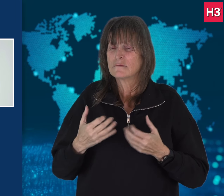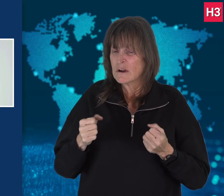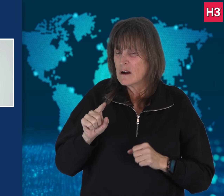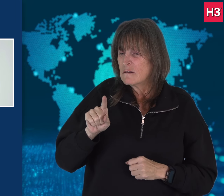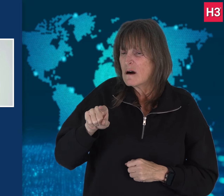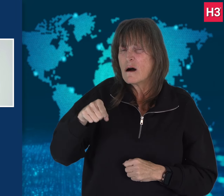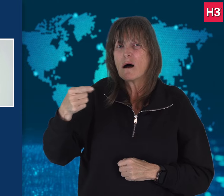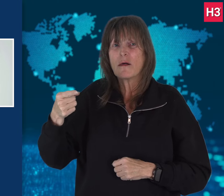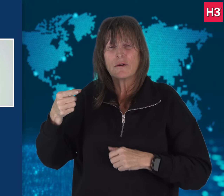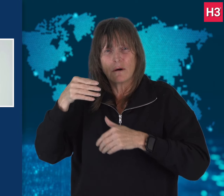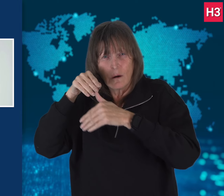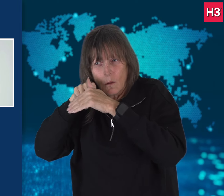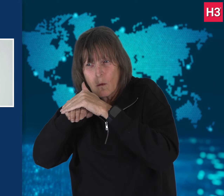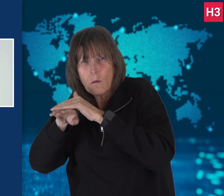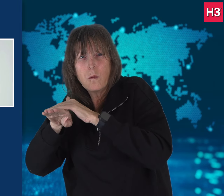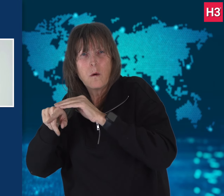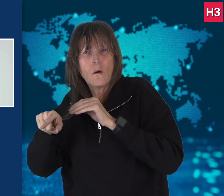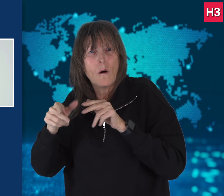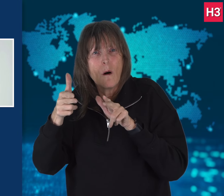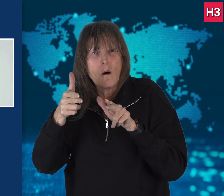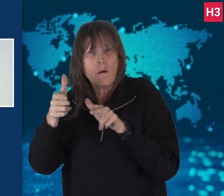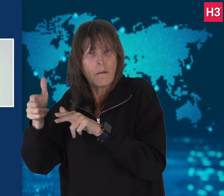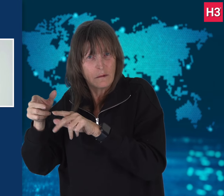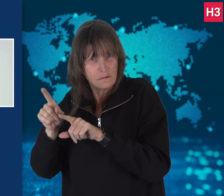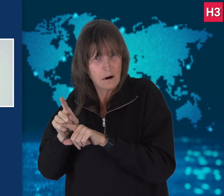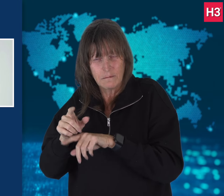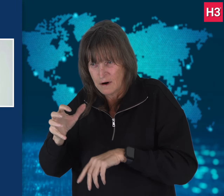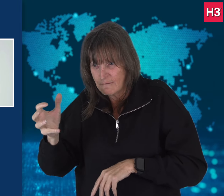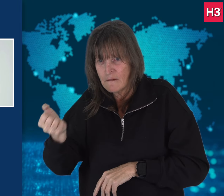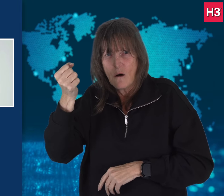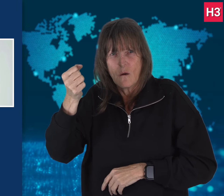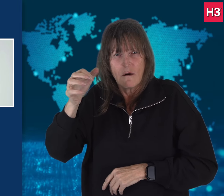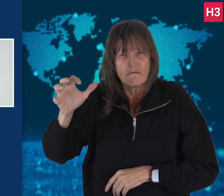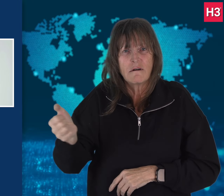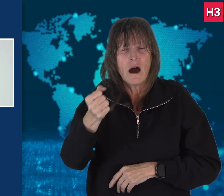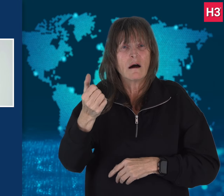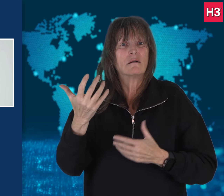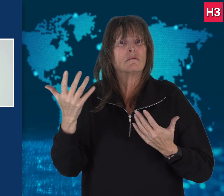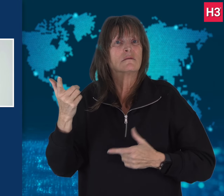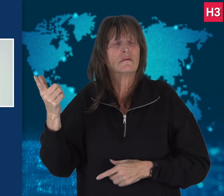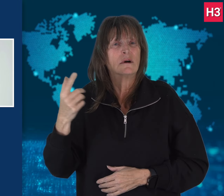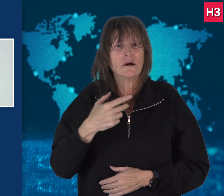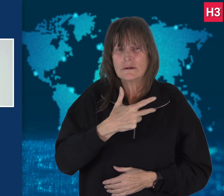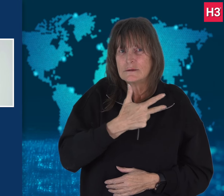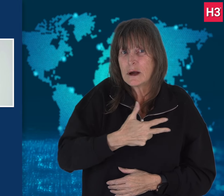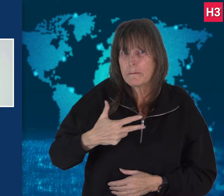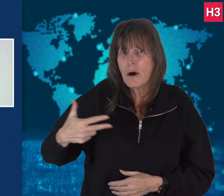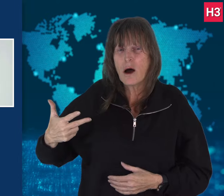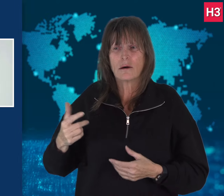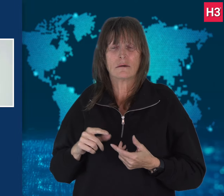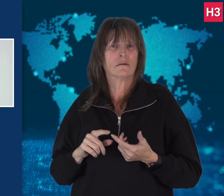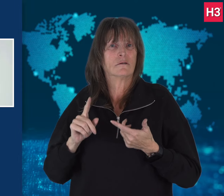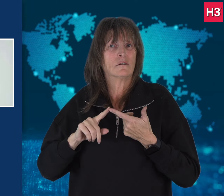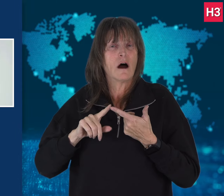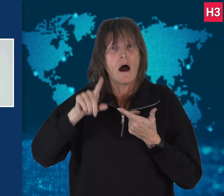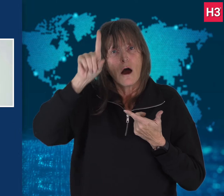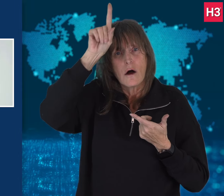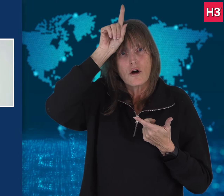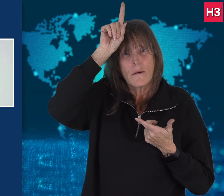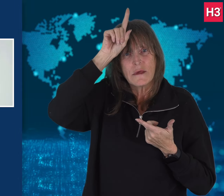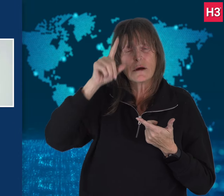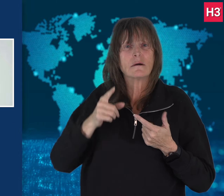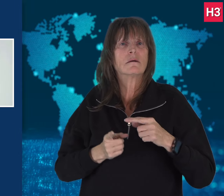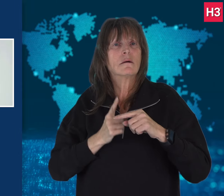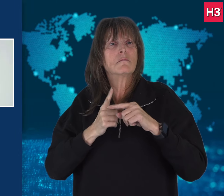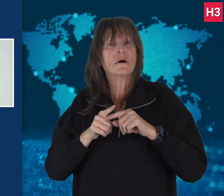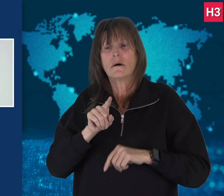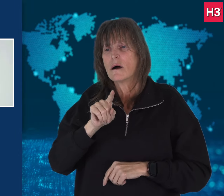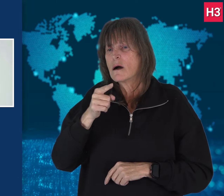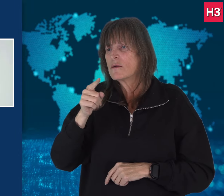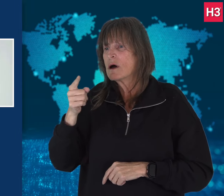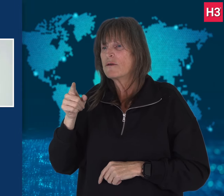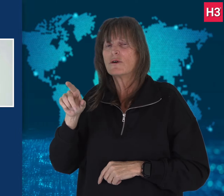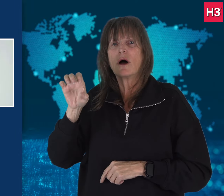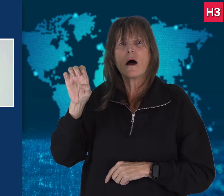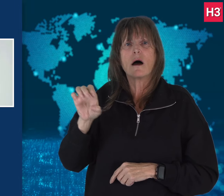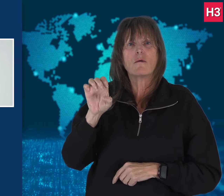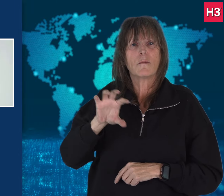Similar hidden weapons have also been found in Denmark, Germany,